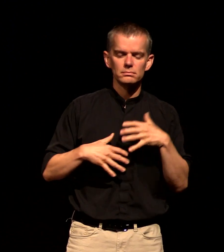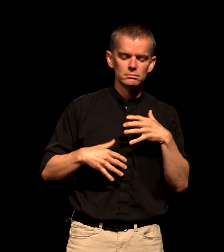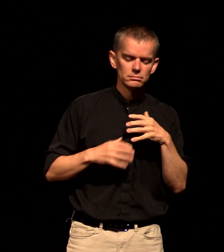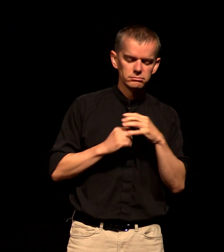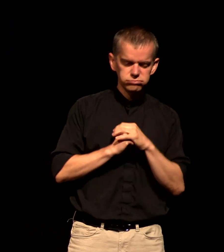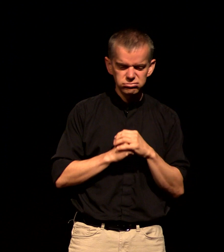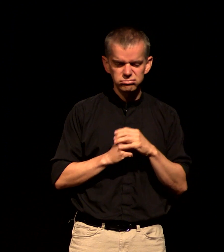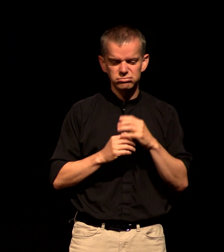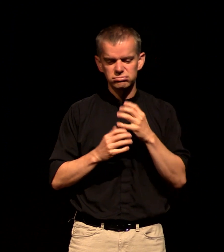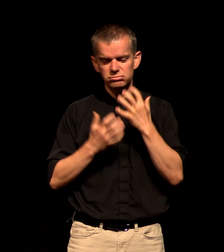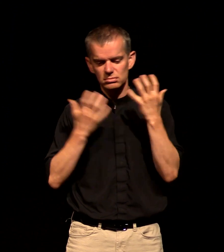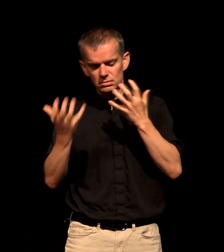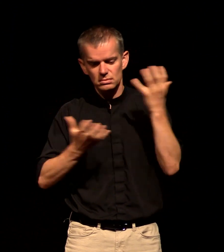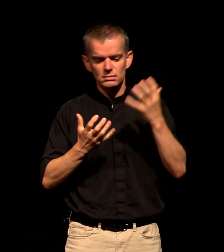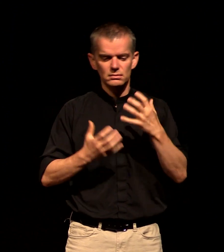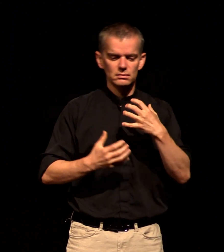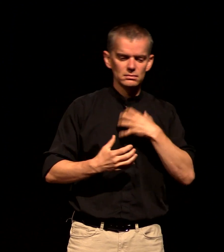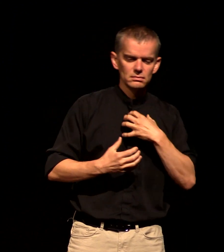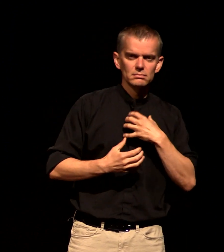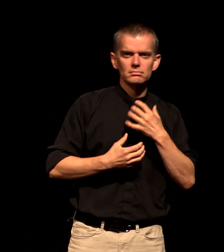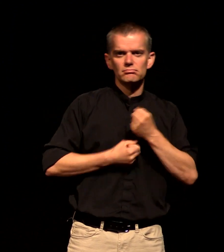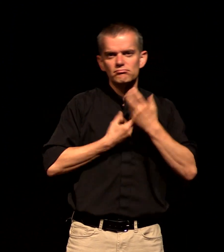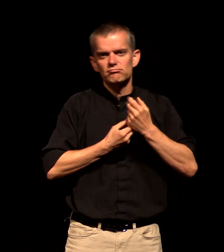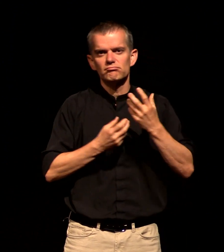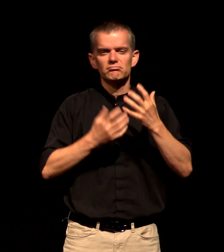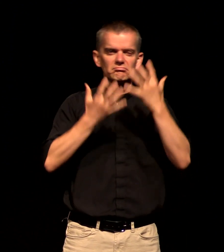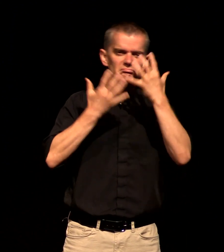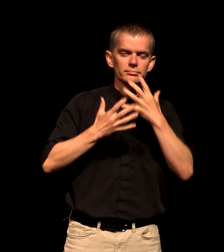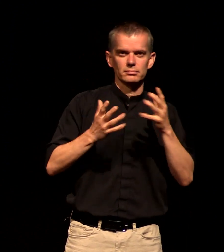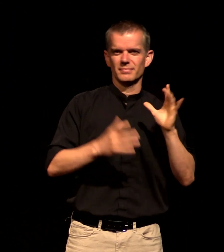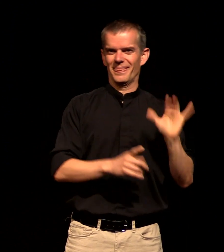song of lament. So we're gonna take this Psalm and two